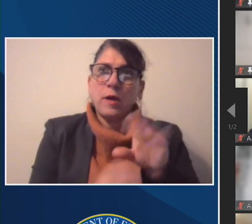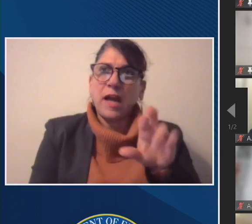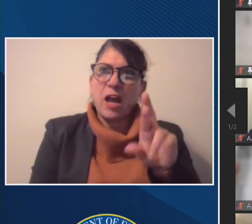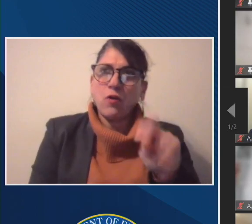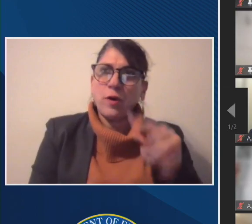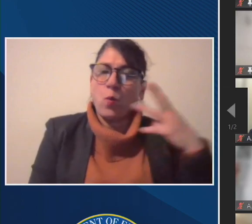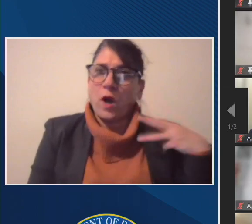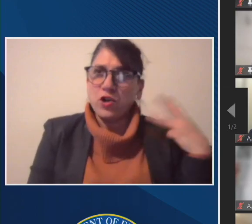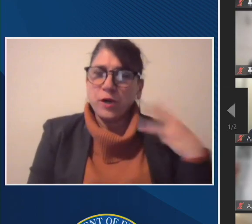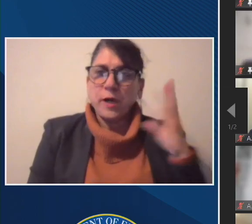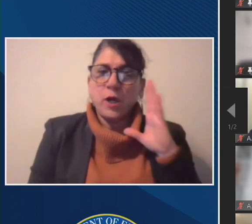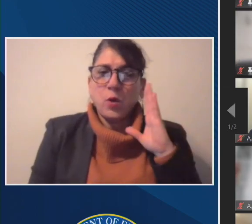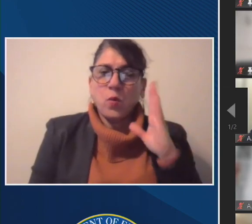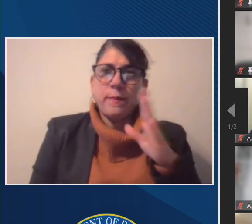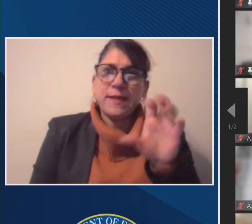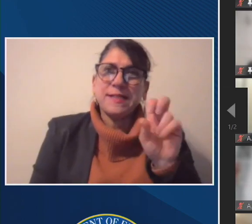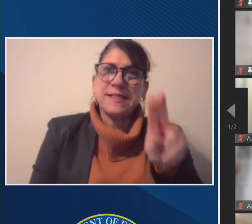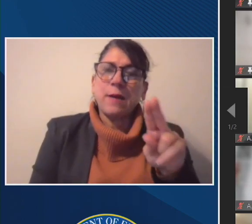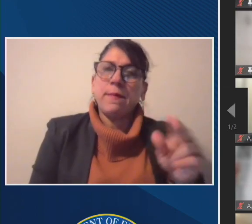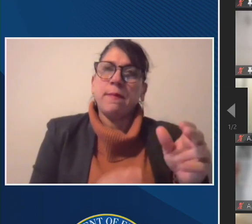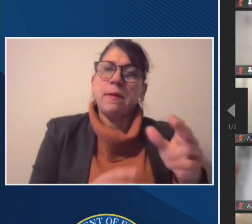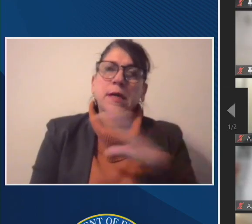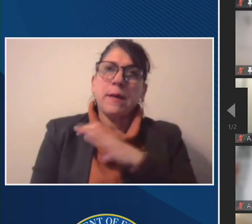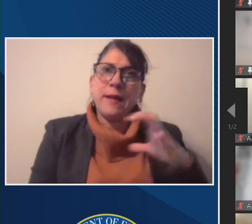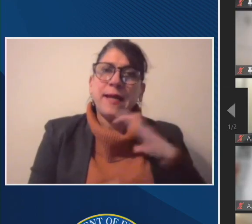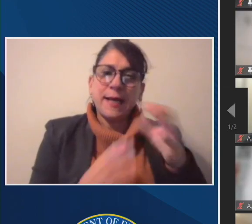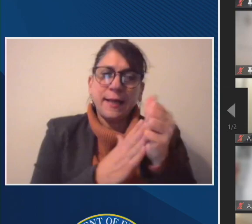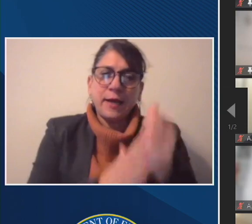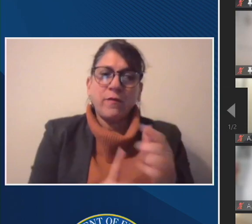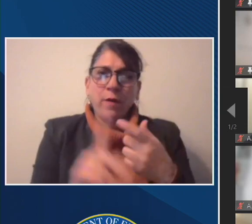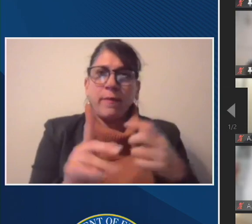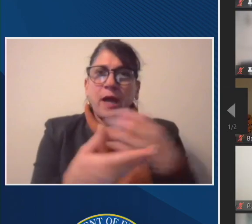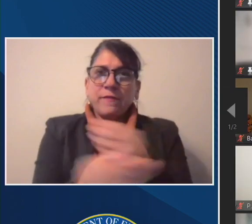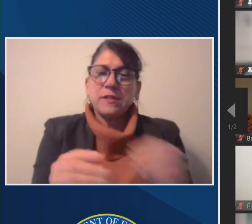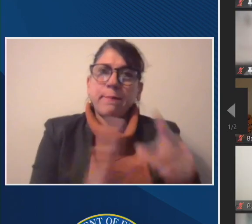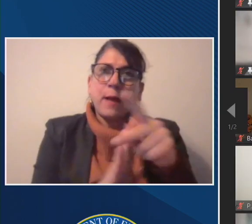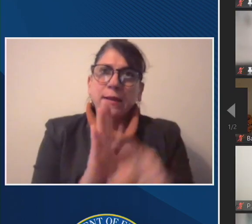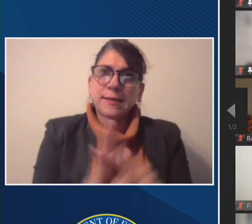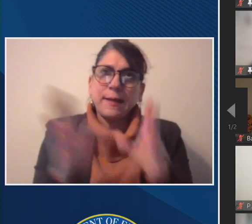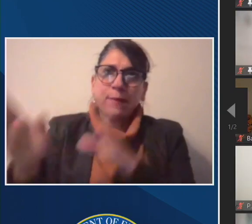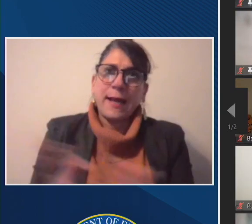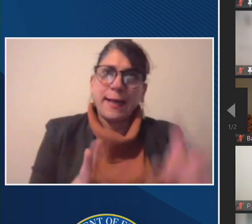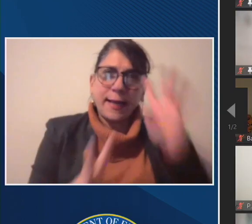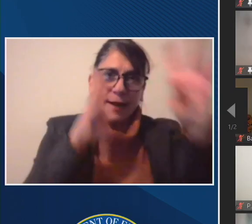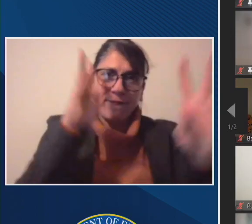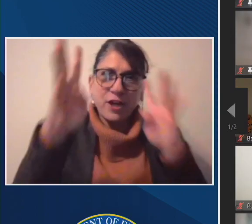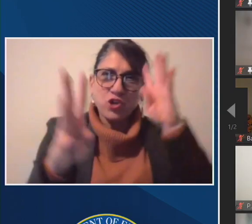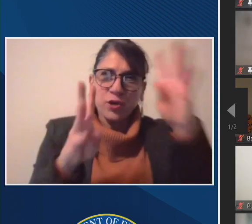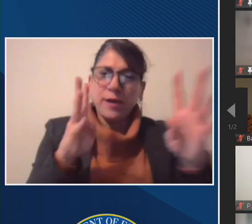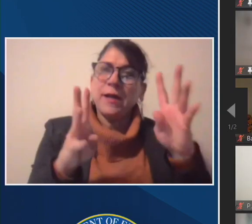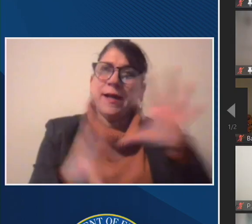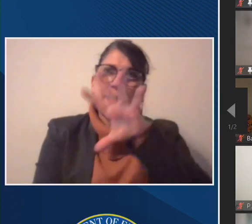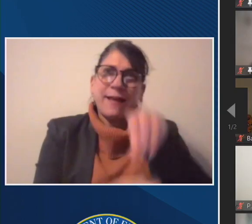will be the subcommittee leader from the Office of Policy Planning and Innovation within the office of postsecondary